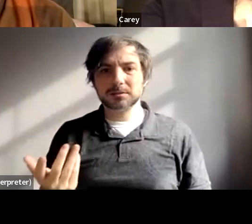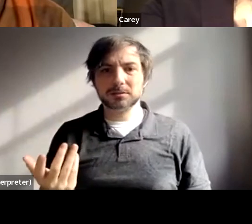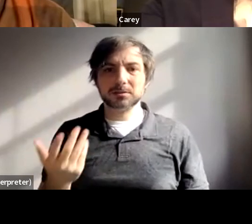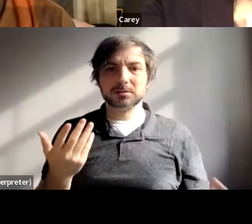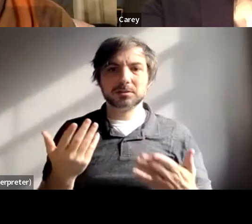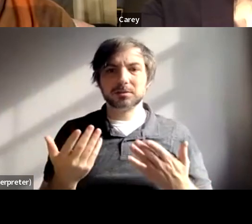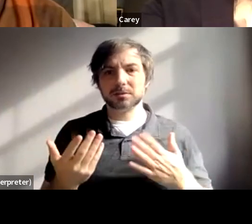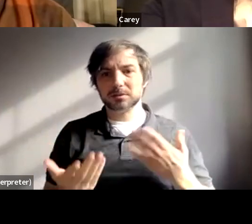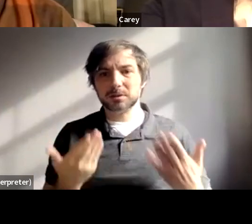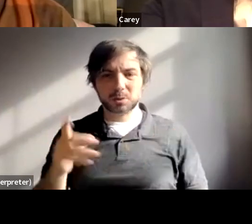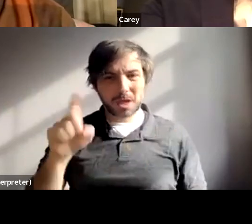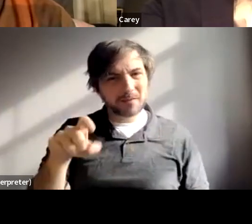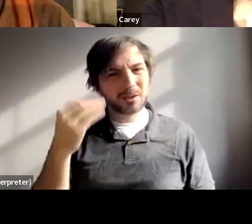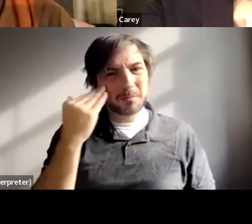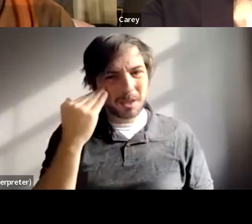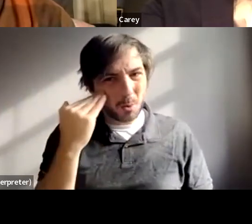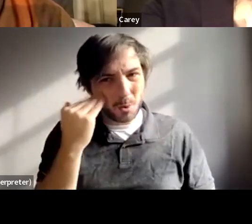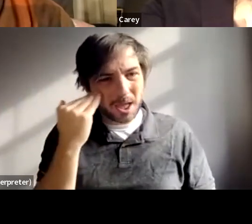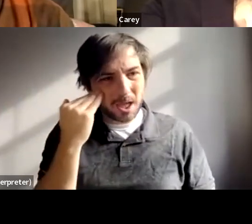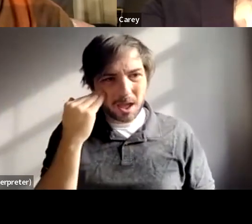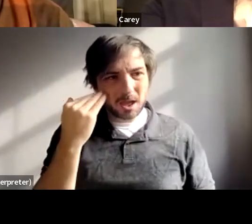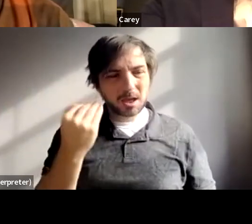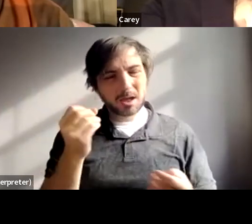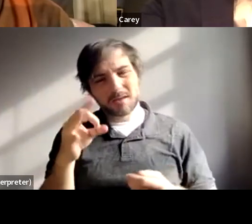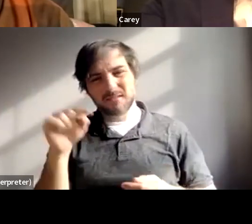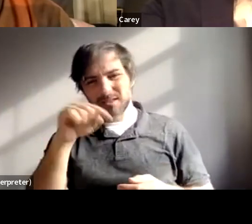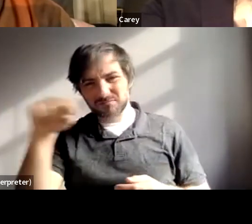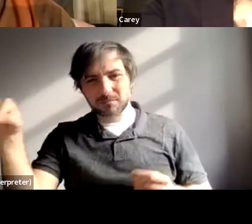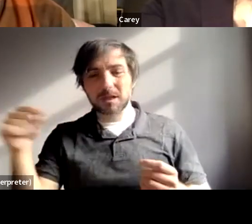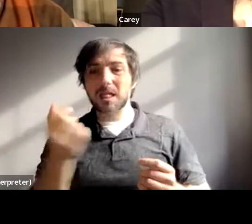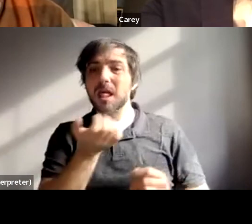be aware of those. Soap dispenser